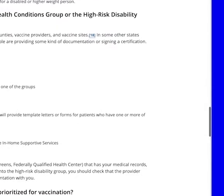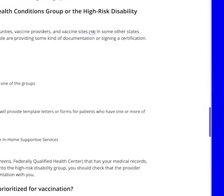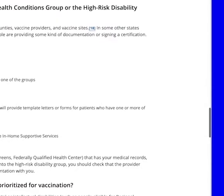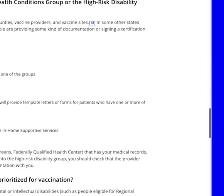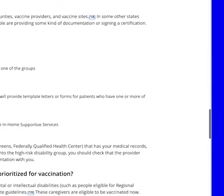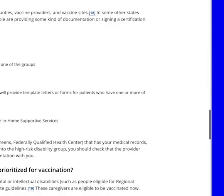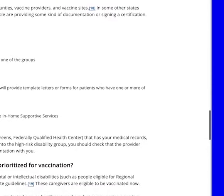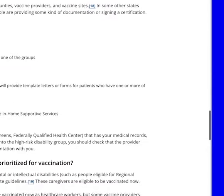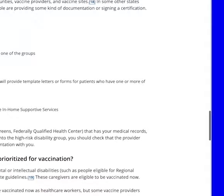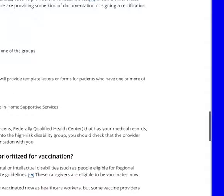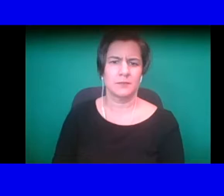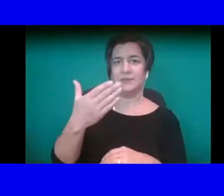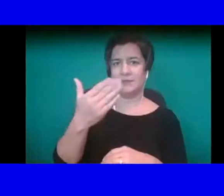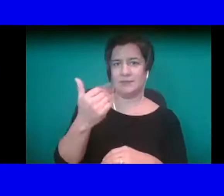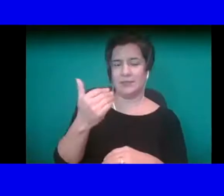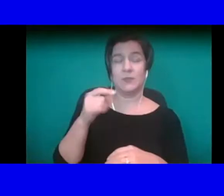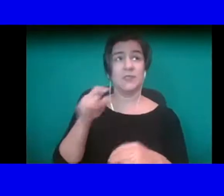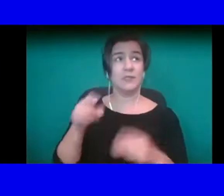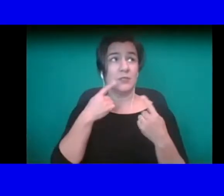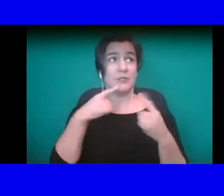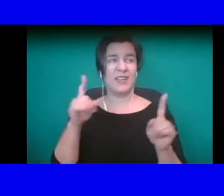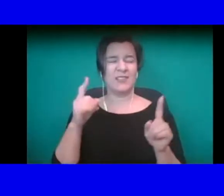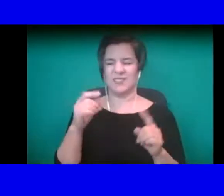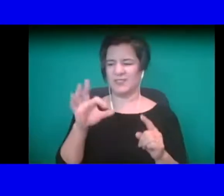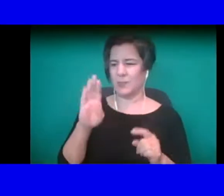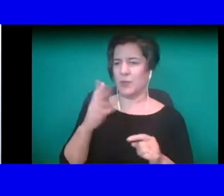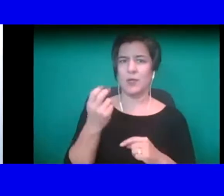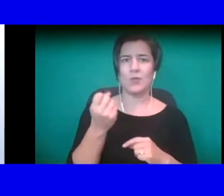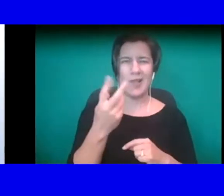When this was announced back in February 12th, we knew it was a ways off.